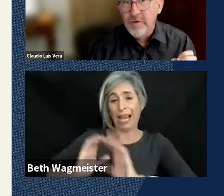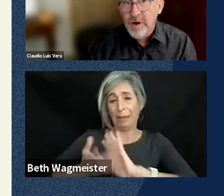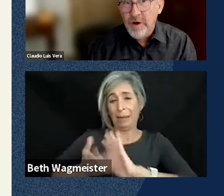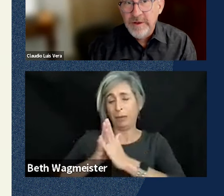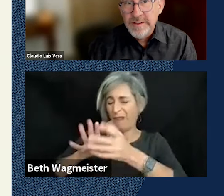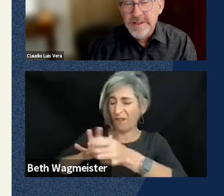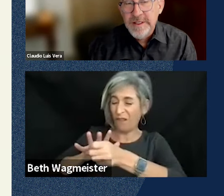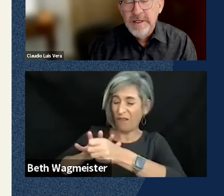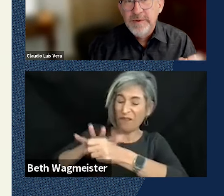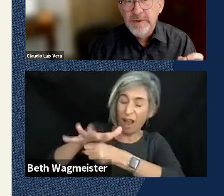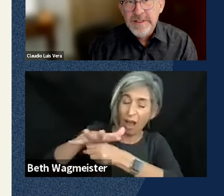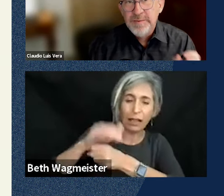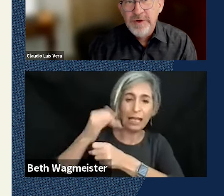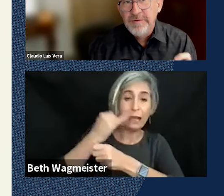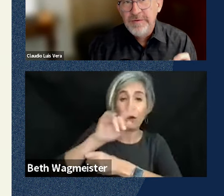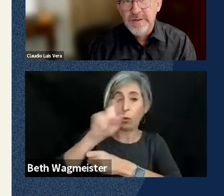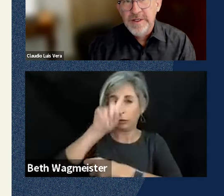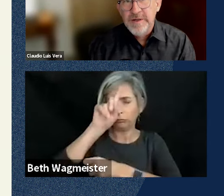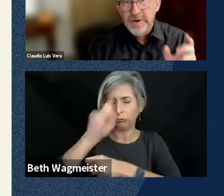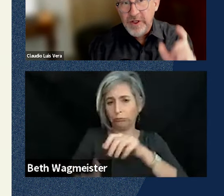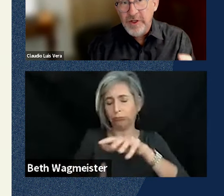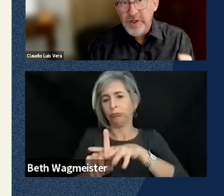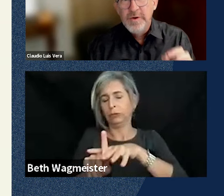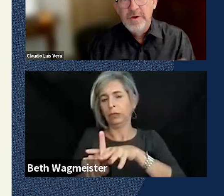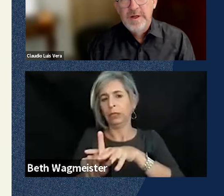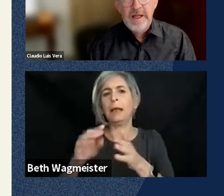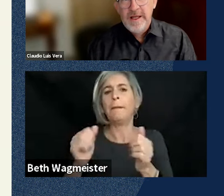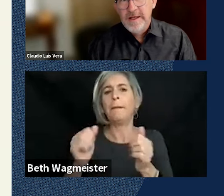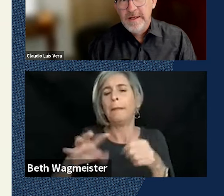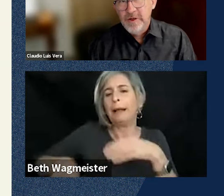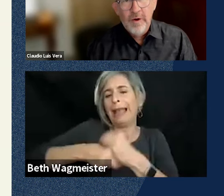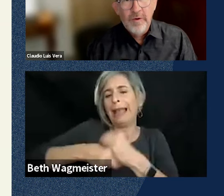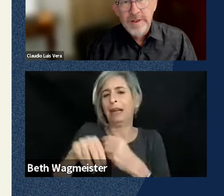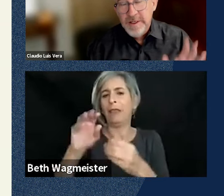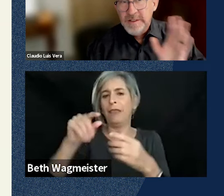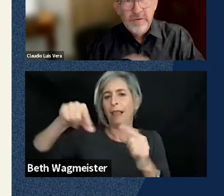for one of us. Please prefix it with a Q and :